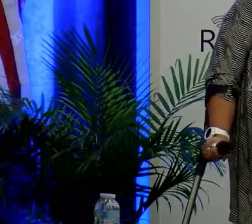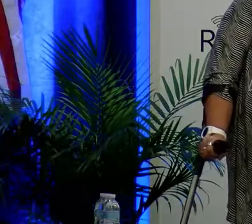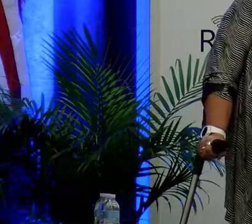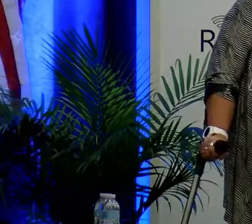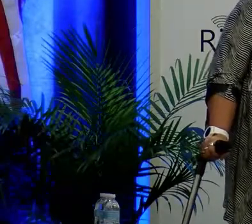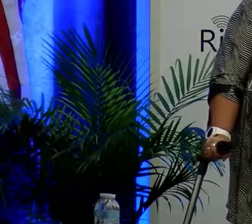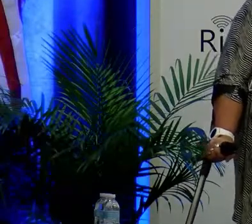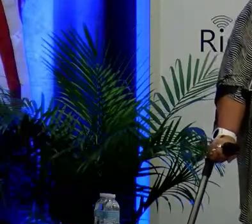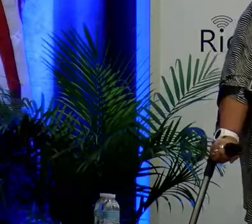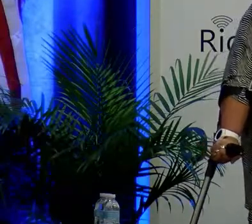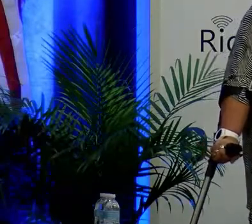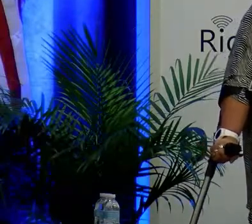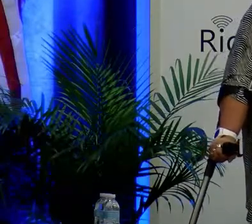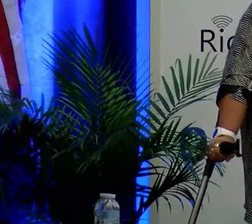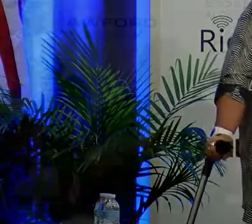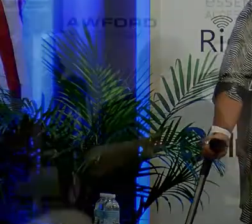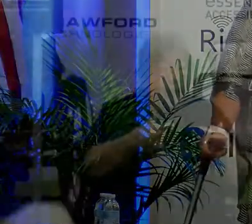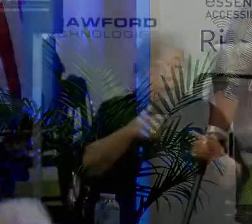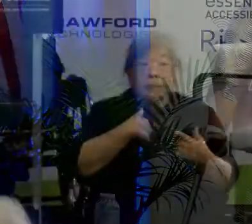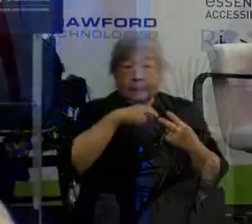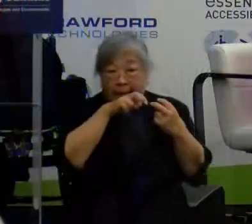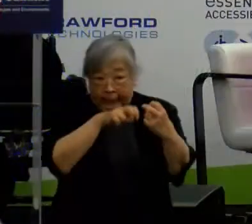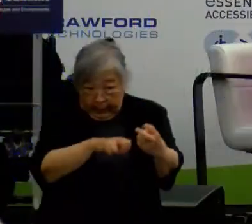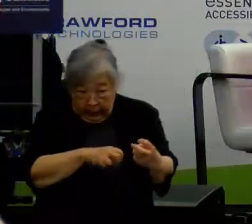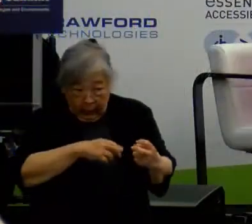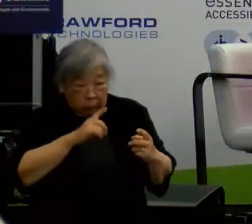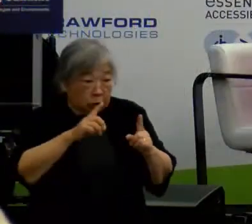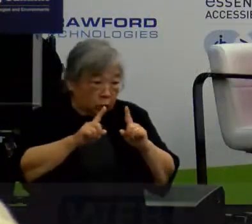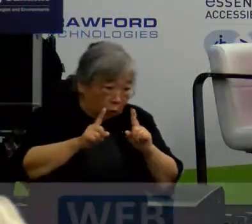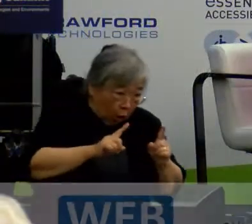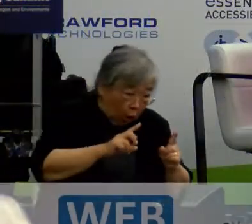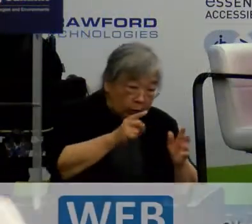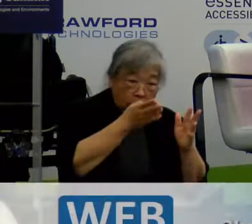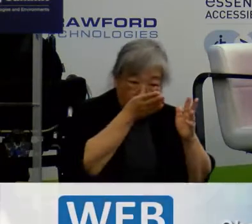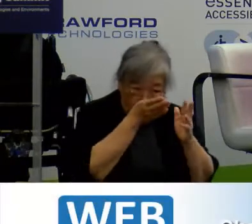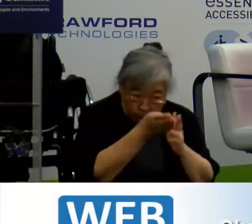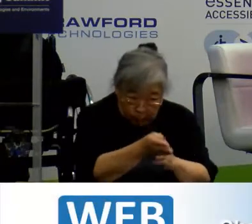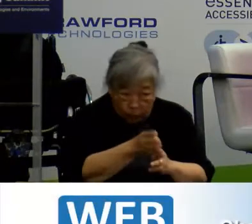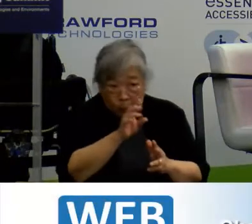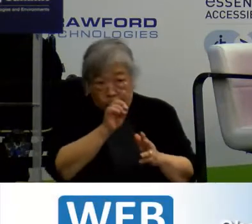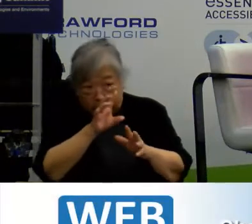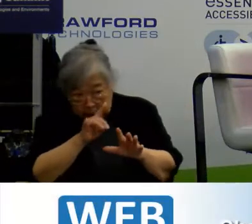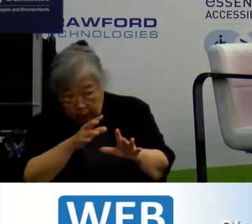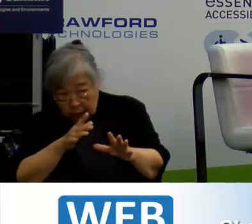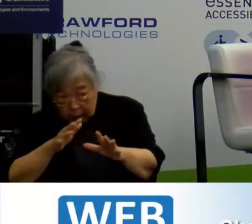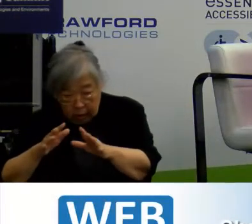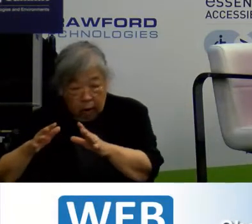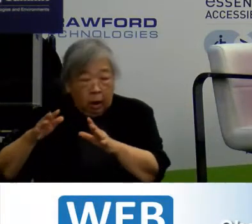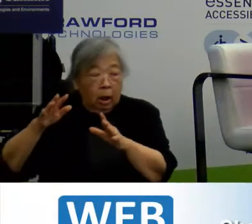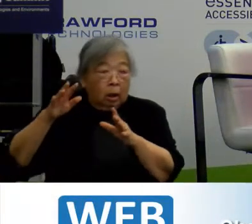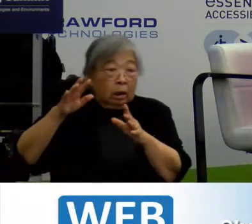Like I said, it's an extreme honor. Susan Deigelman 1:45 You I think that cultural comfort with being